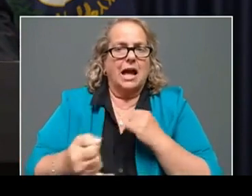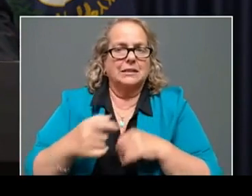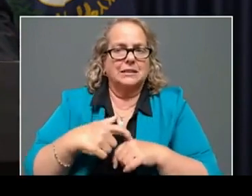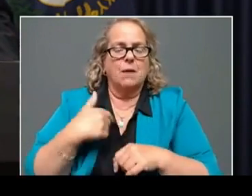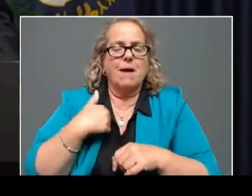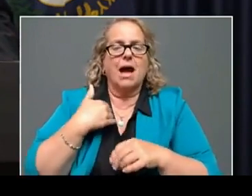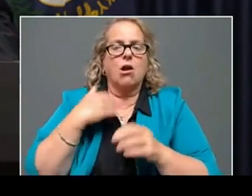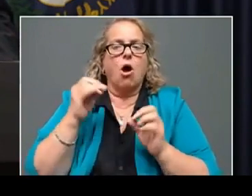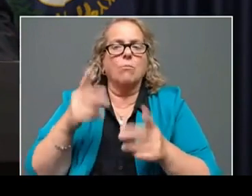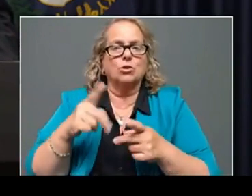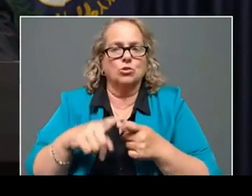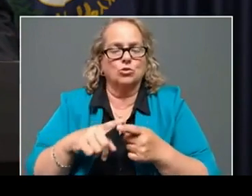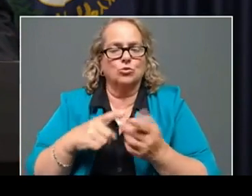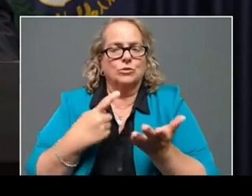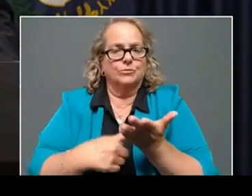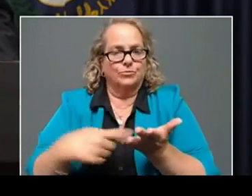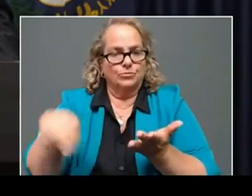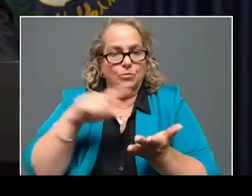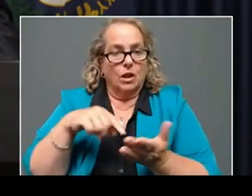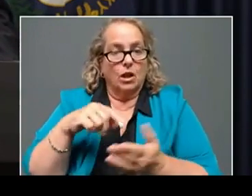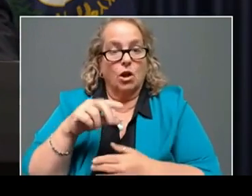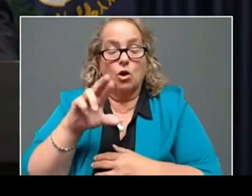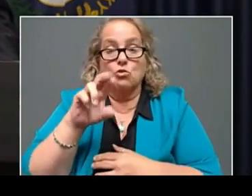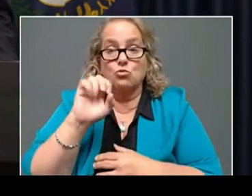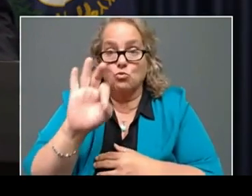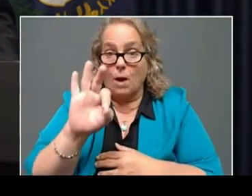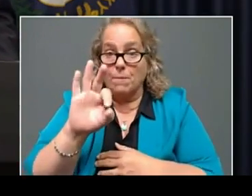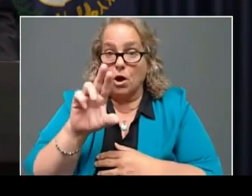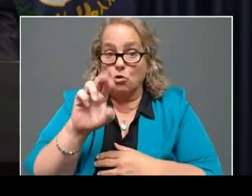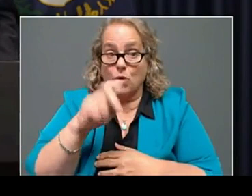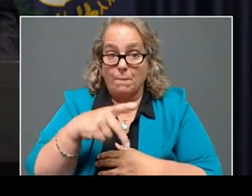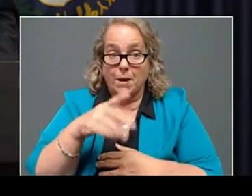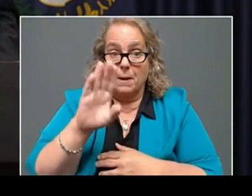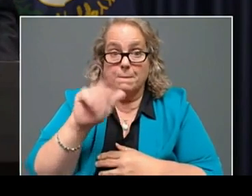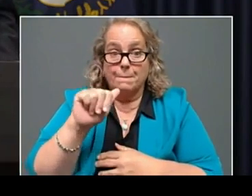include Representative bam Carney and Senator Tom Buford. We believe this